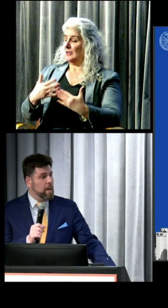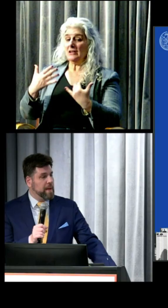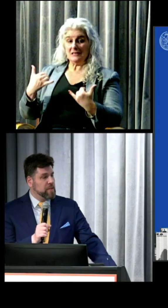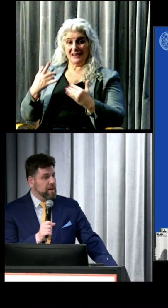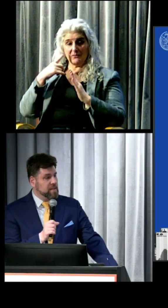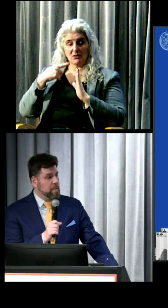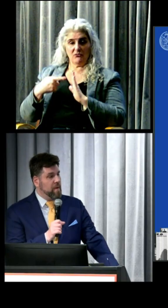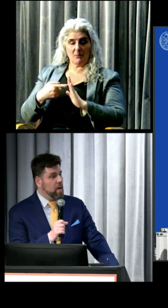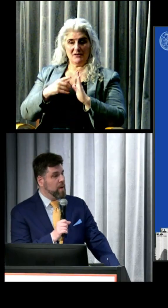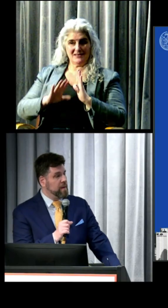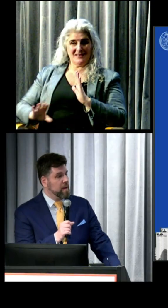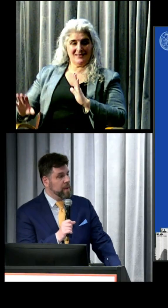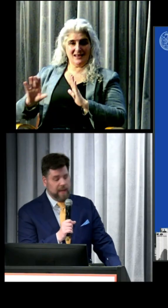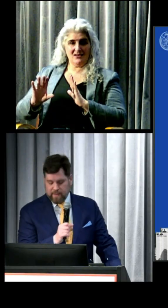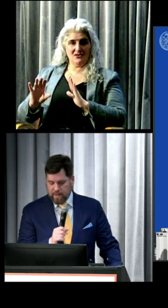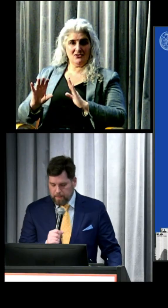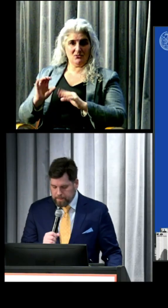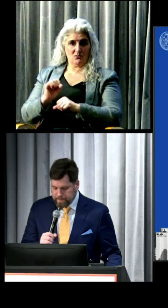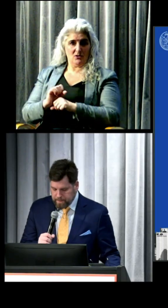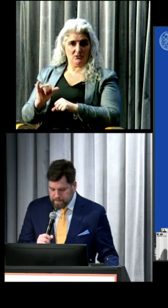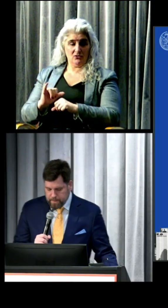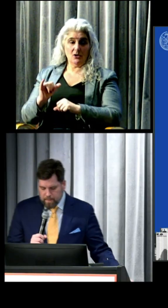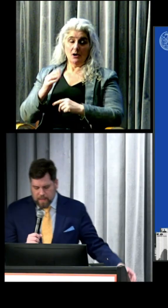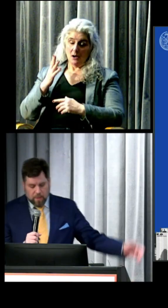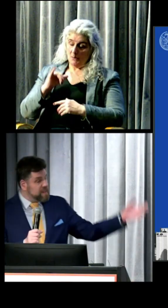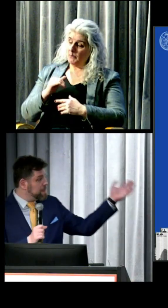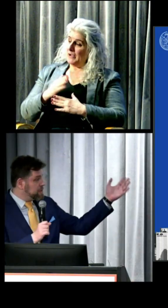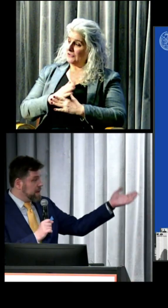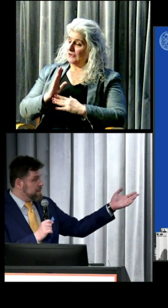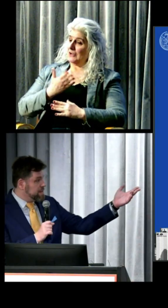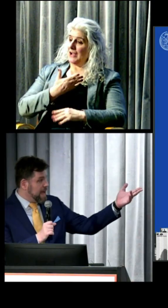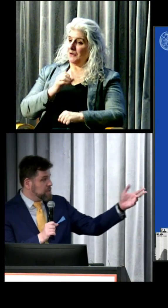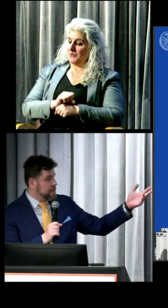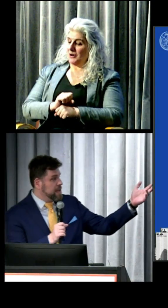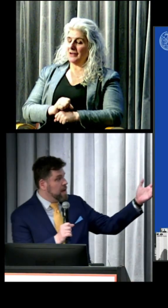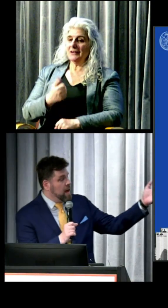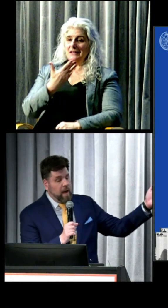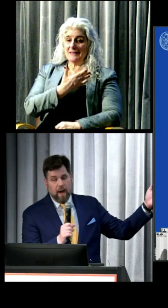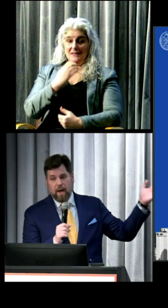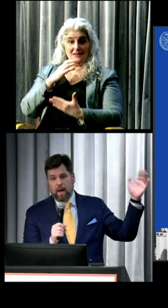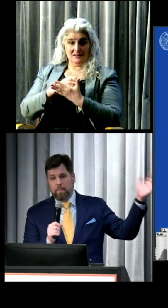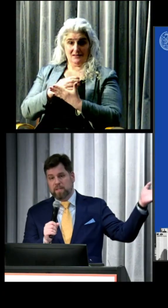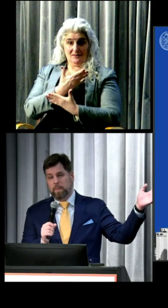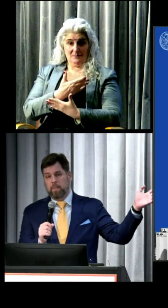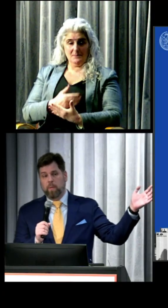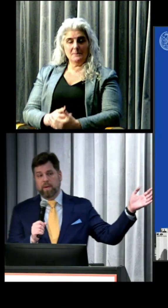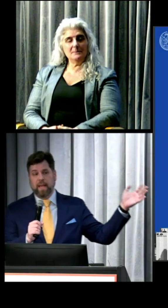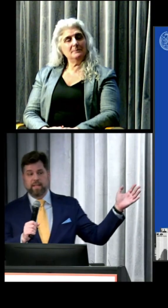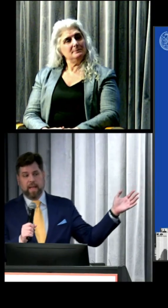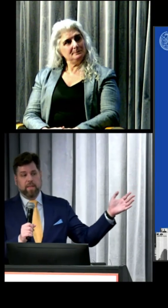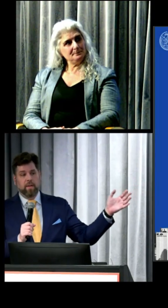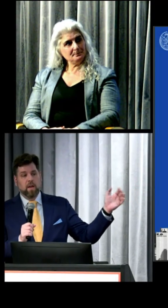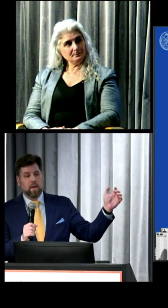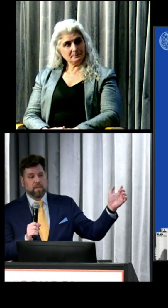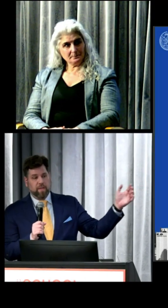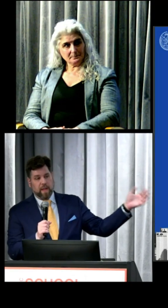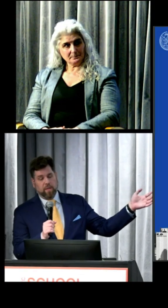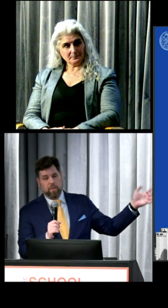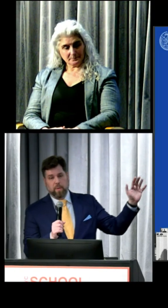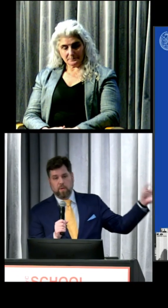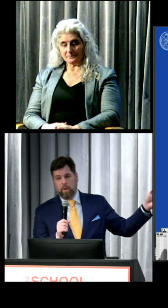science, complex topics, powerful tools and how to think differently about interactive design and